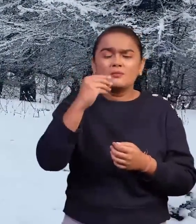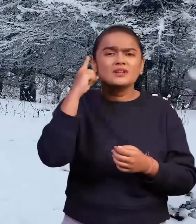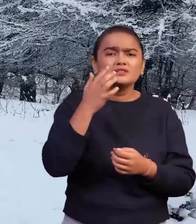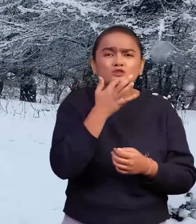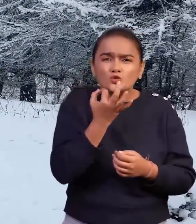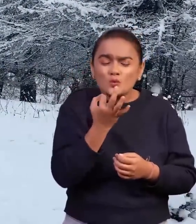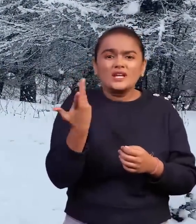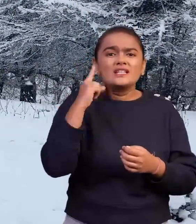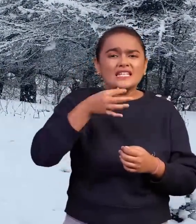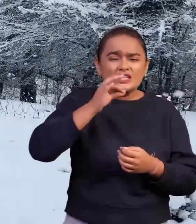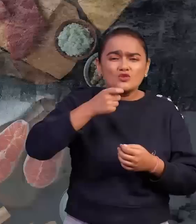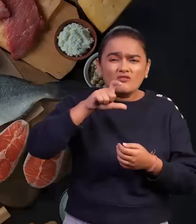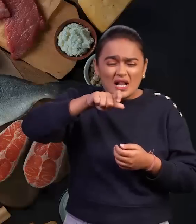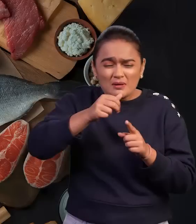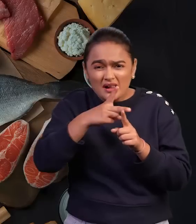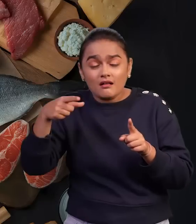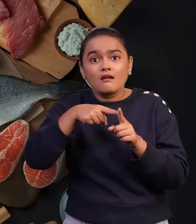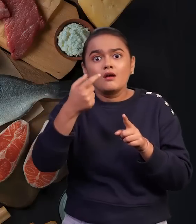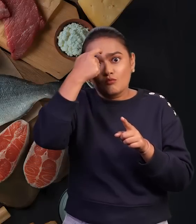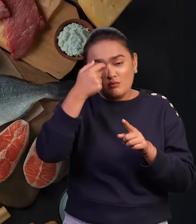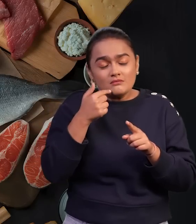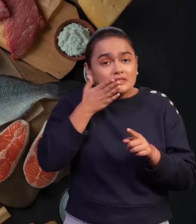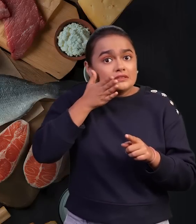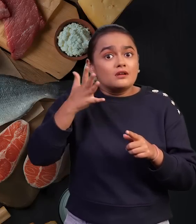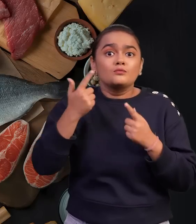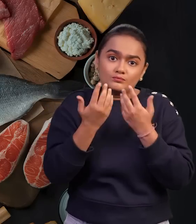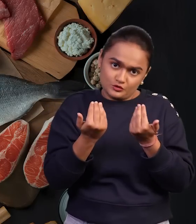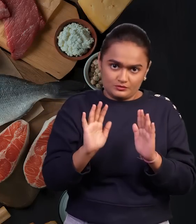Similarly, sometimes too sweet or acidic food can also trigger sensitivity.